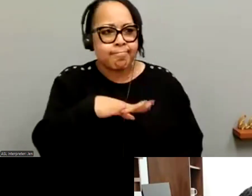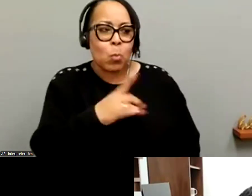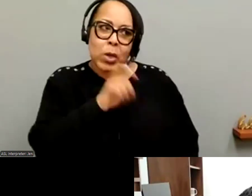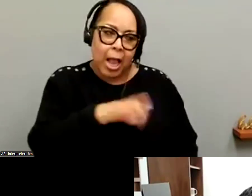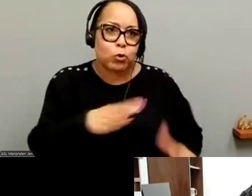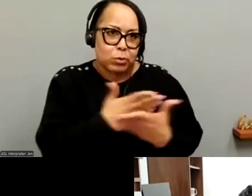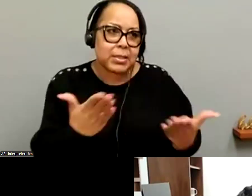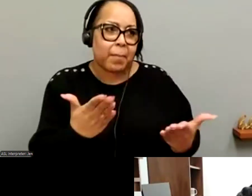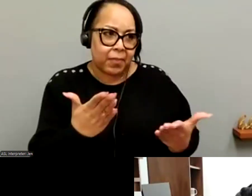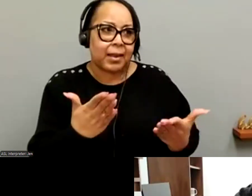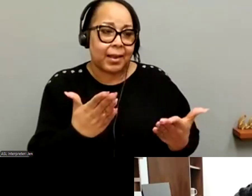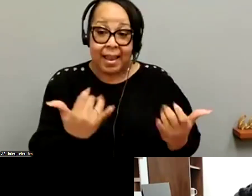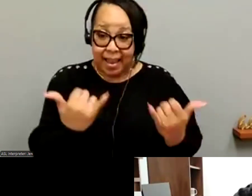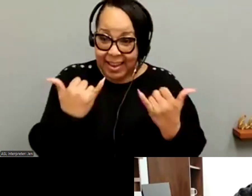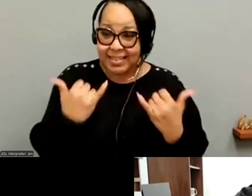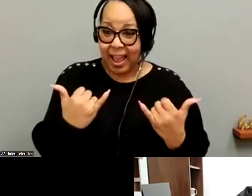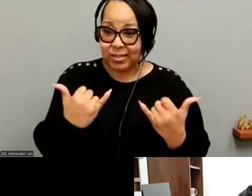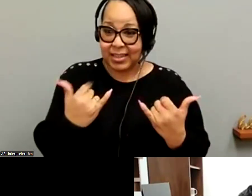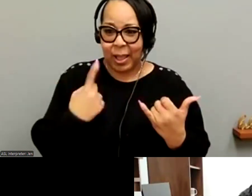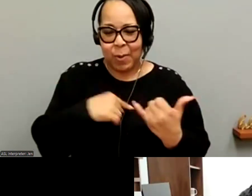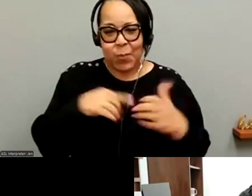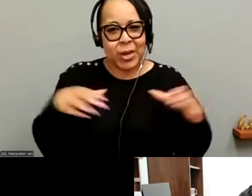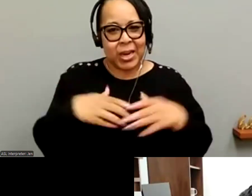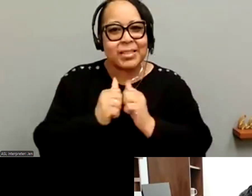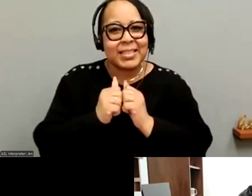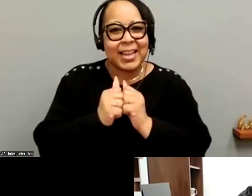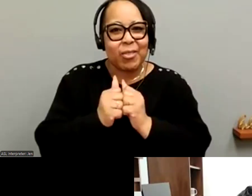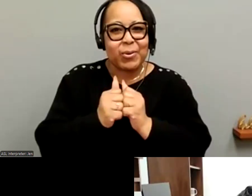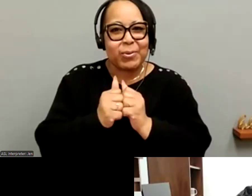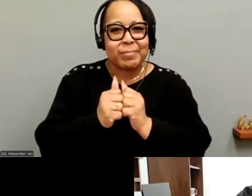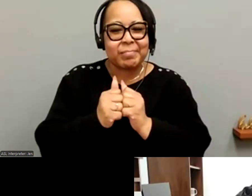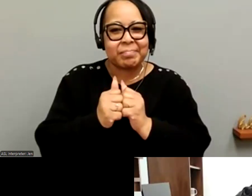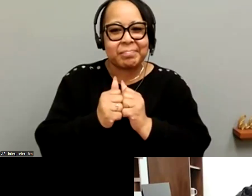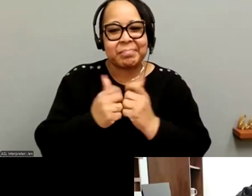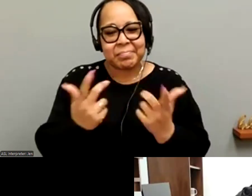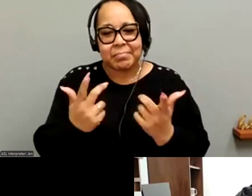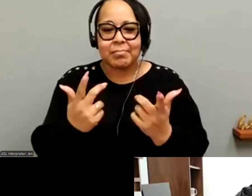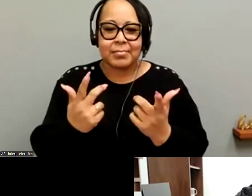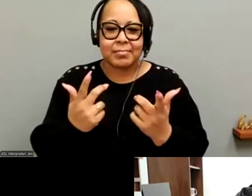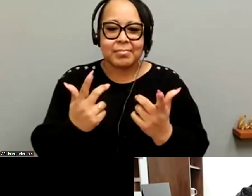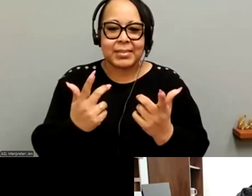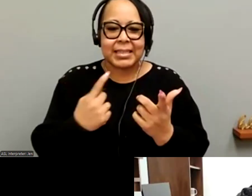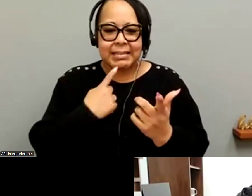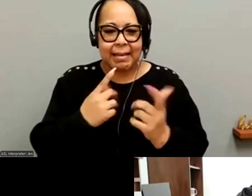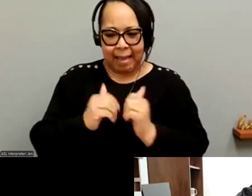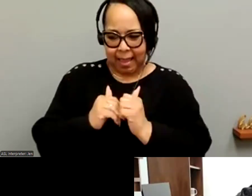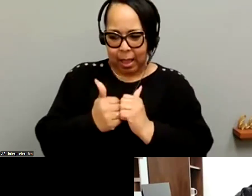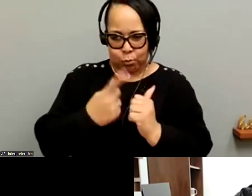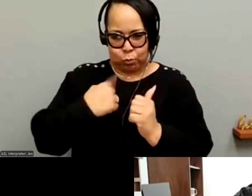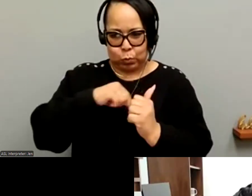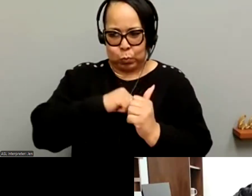13:08:33 And now today we're here 13:08:37 together saying, how do we move